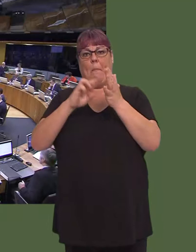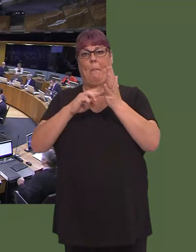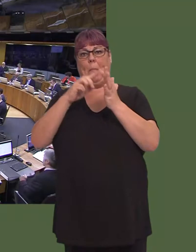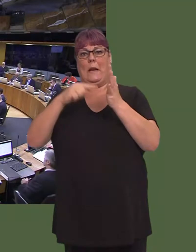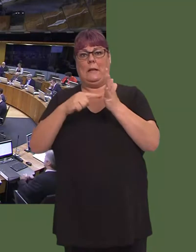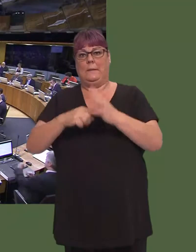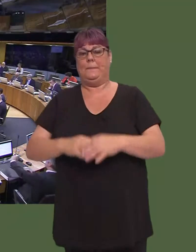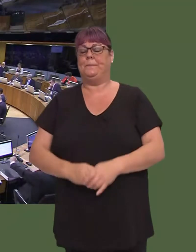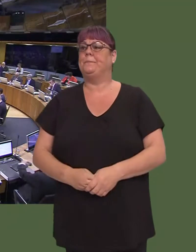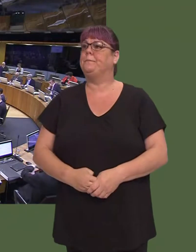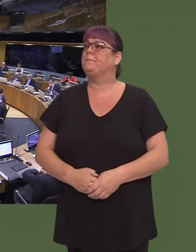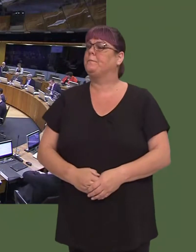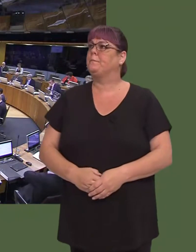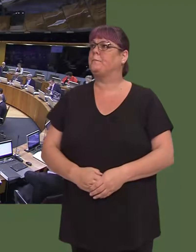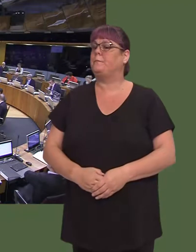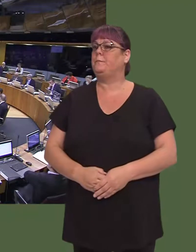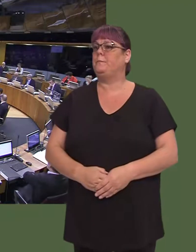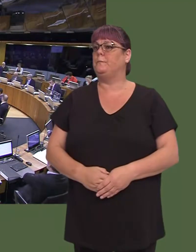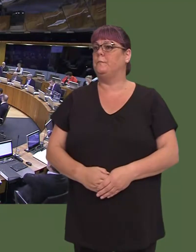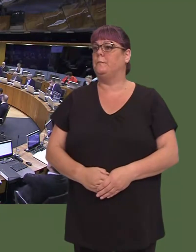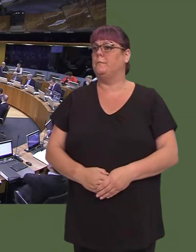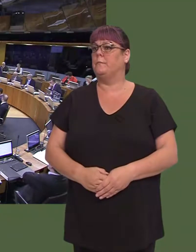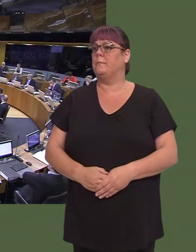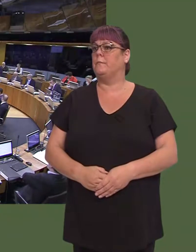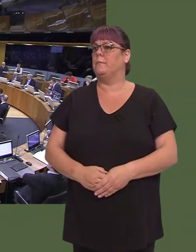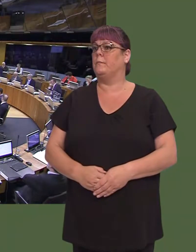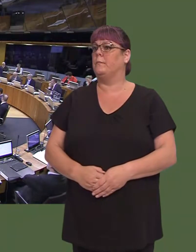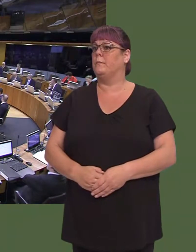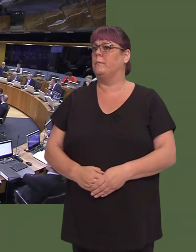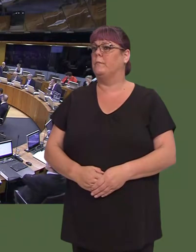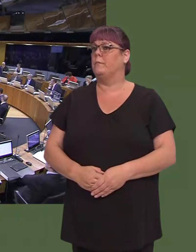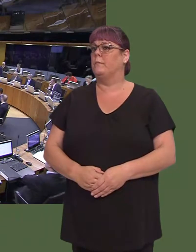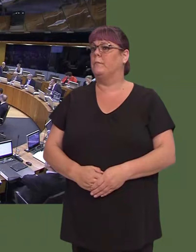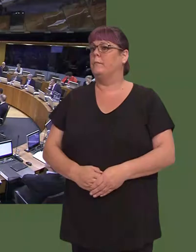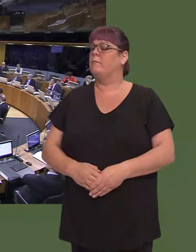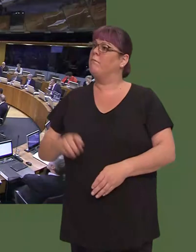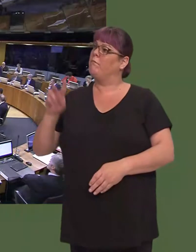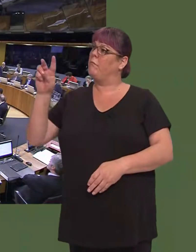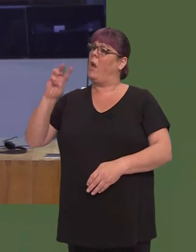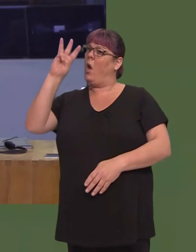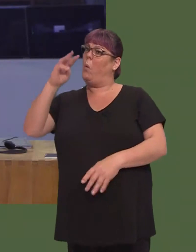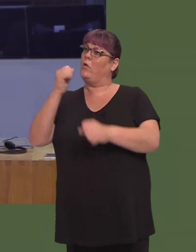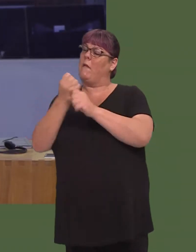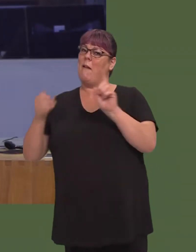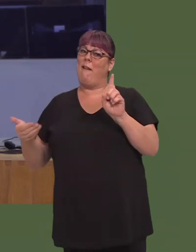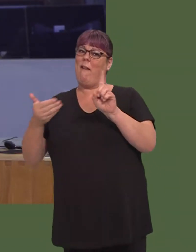You are clearly failing the people of north Wales, so can you now tell us what you and